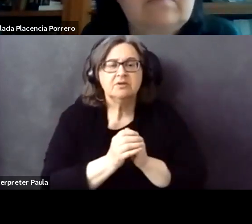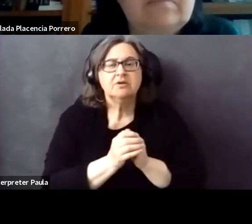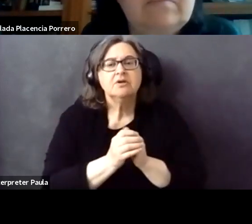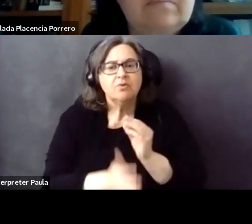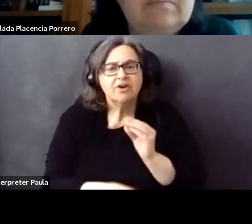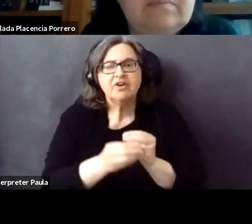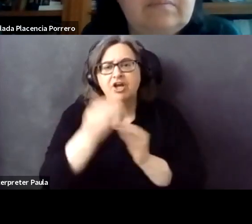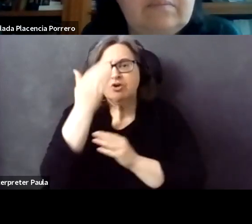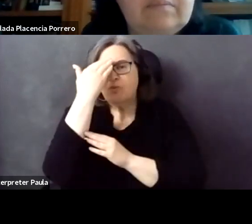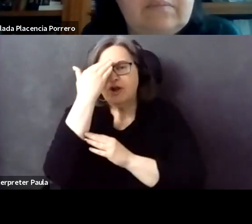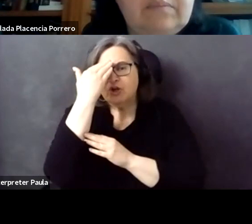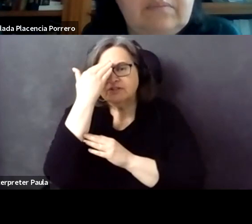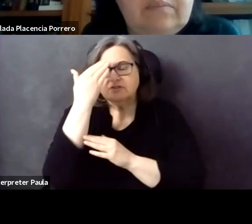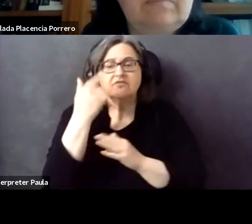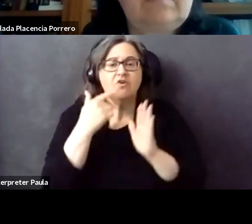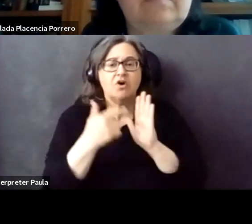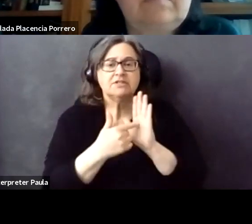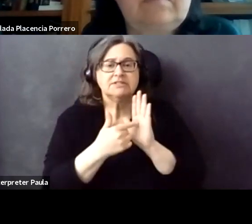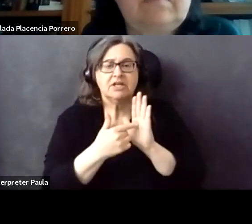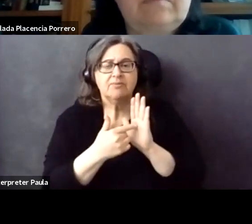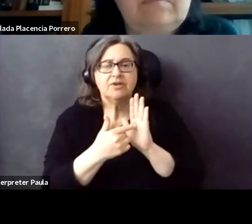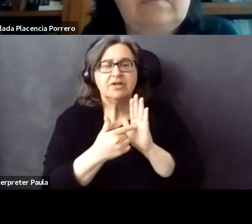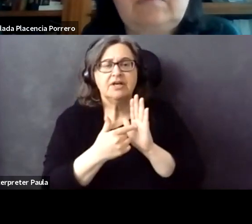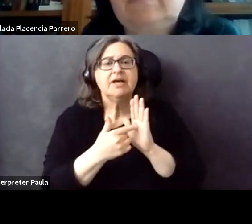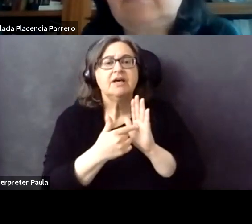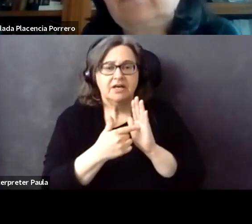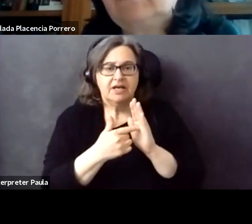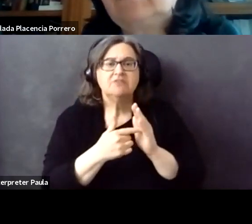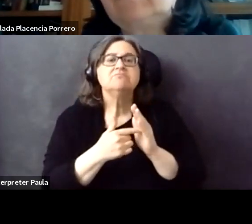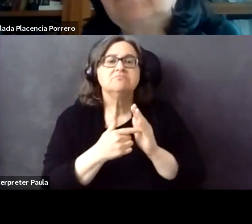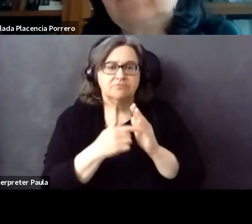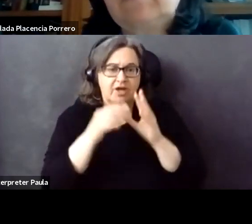So we think cooperation is key in this, and secondly